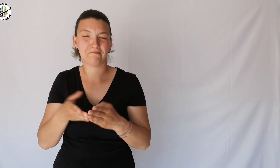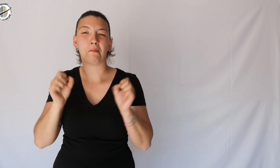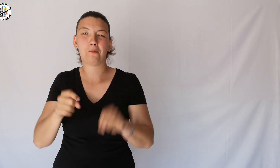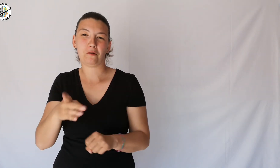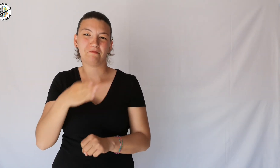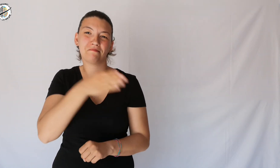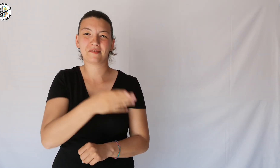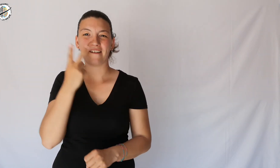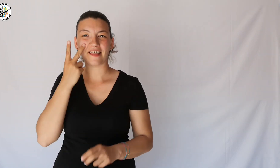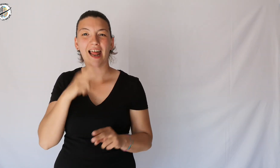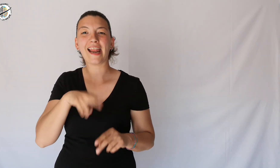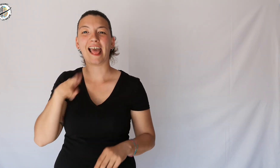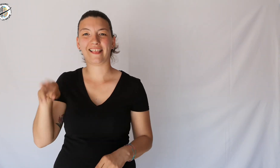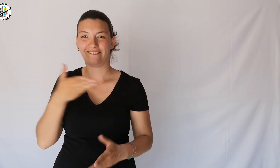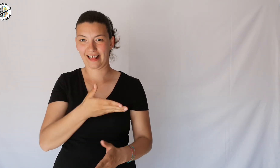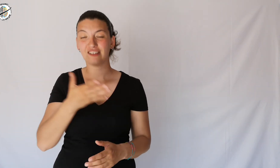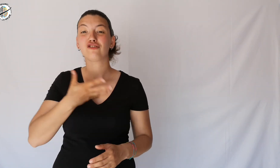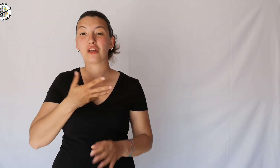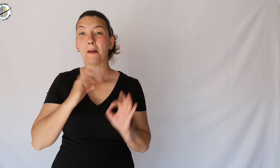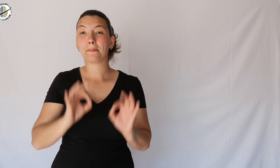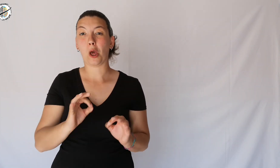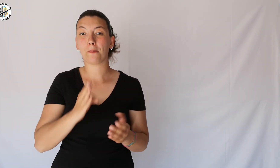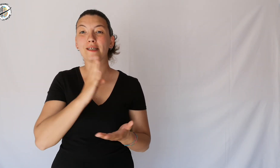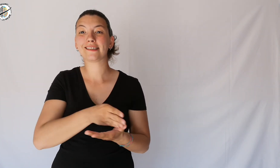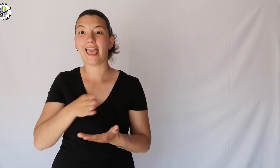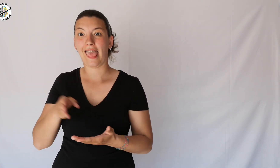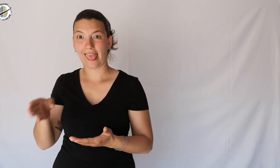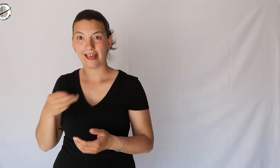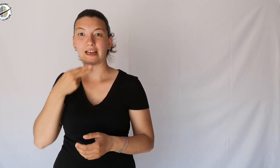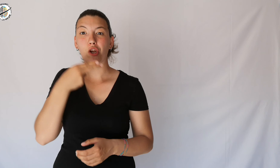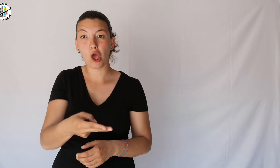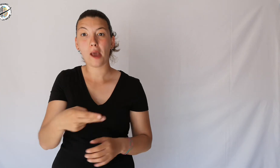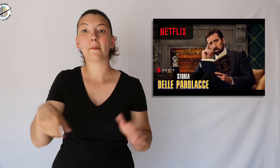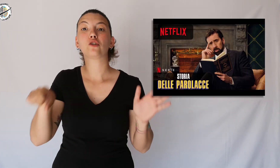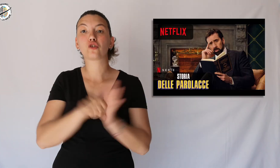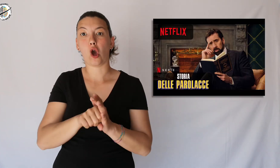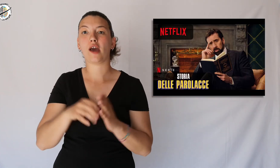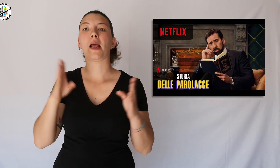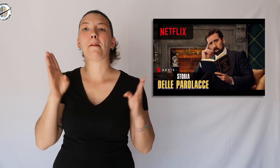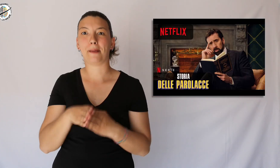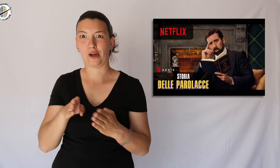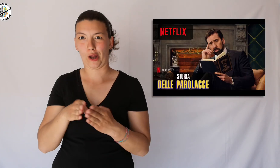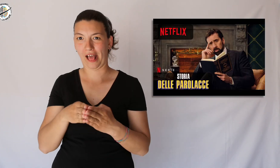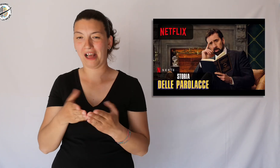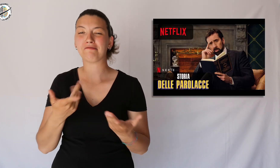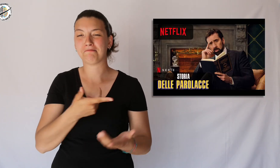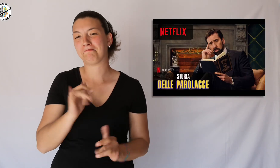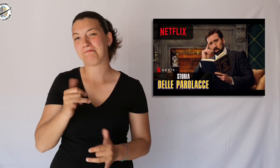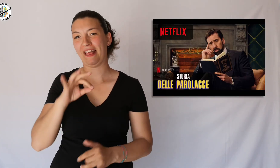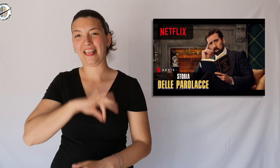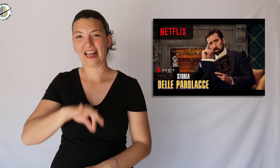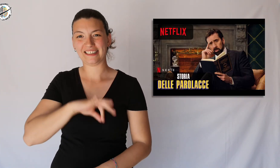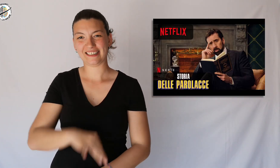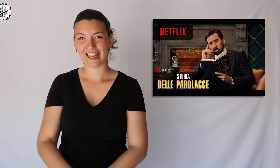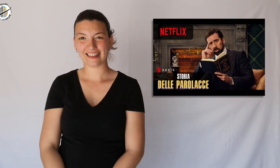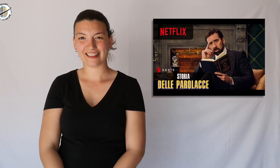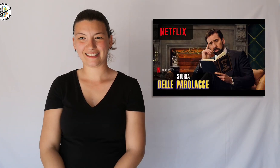you can see on Netflix an interesting series called "History of bad words".